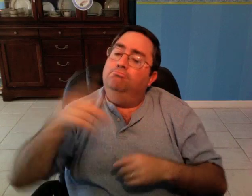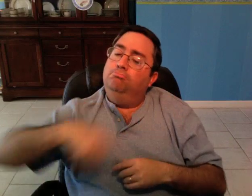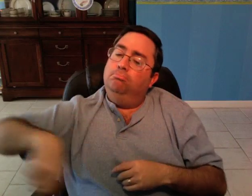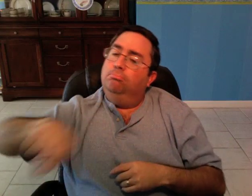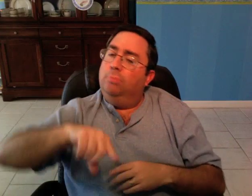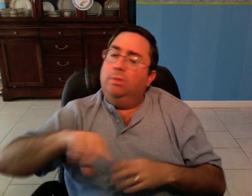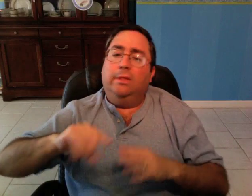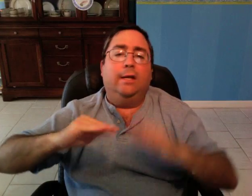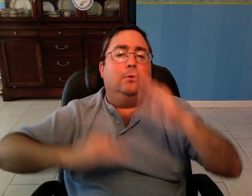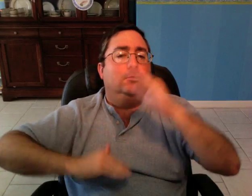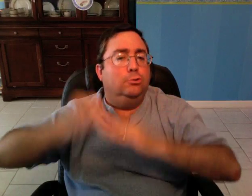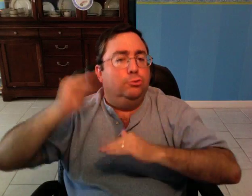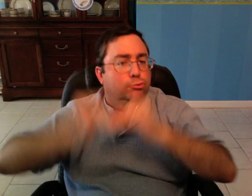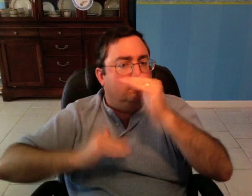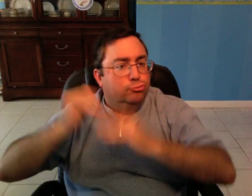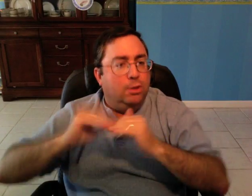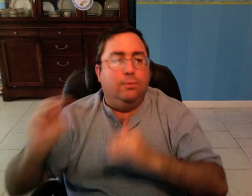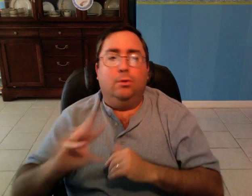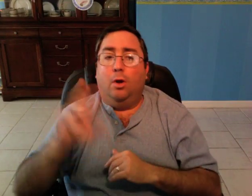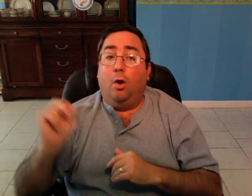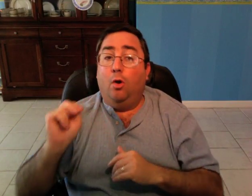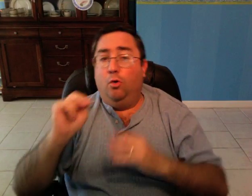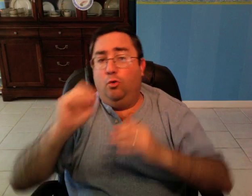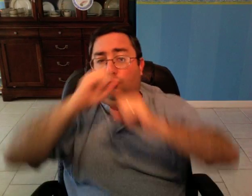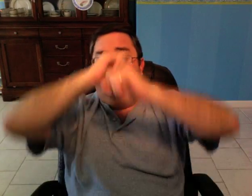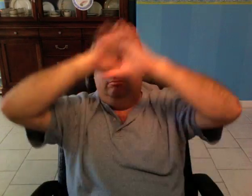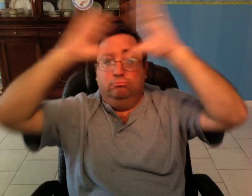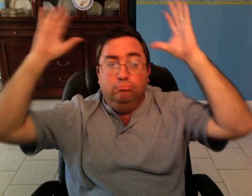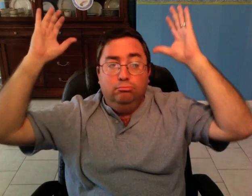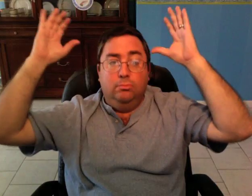discussed the idea that people, individually and in groups, construct their own conceptions of